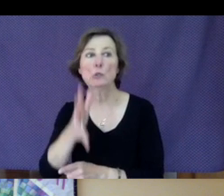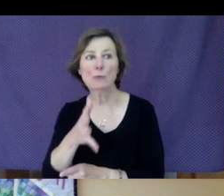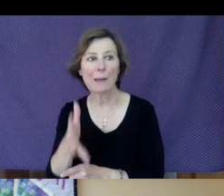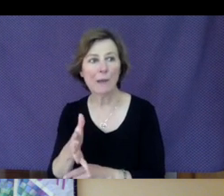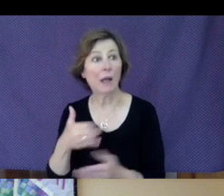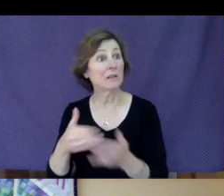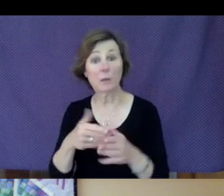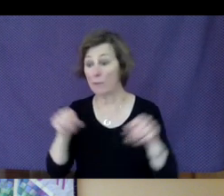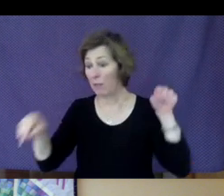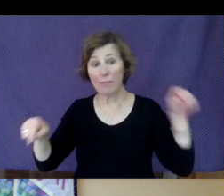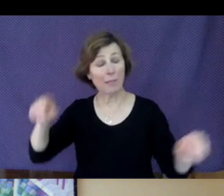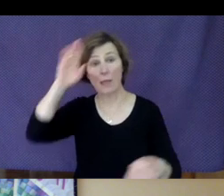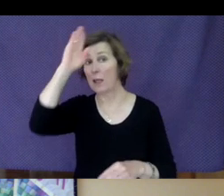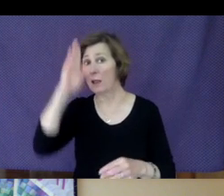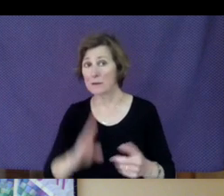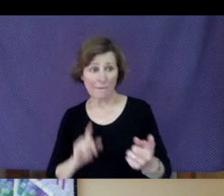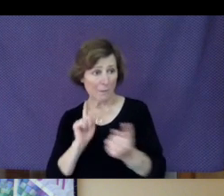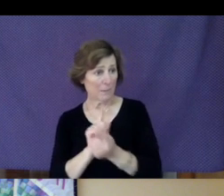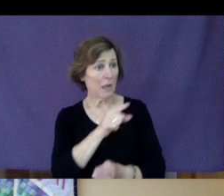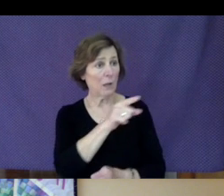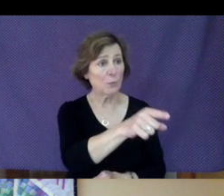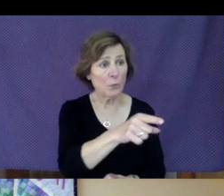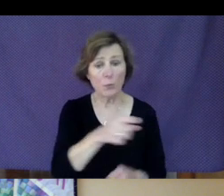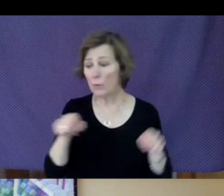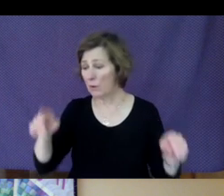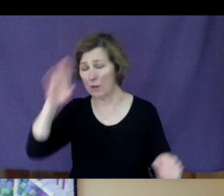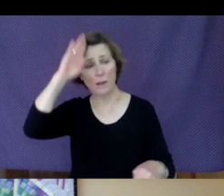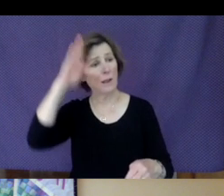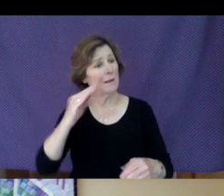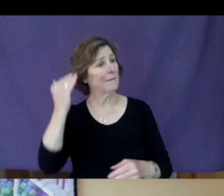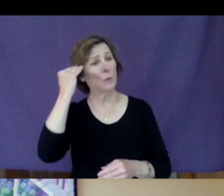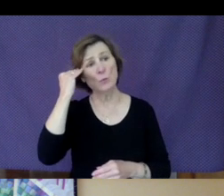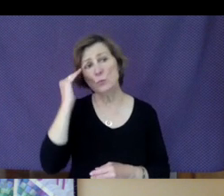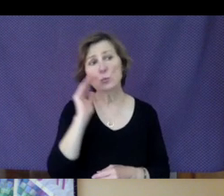Or even knew your name They loved you with all their hearts